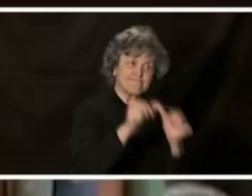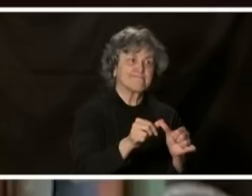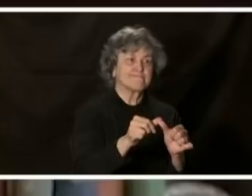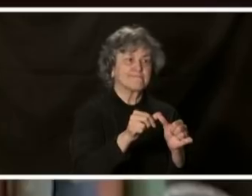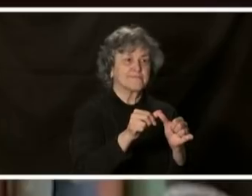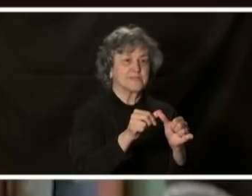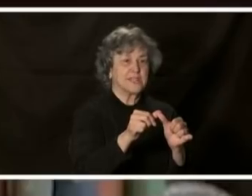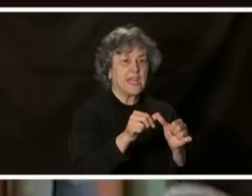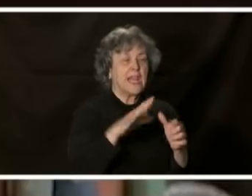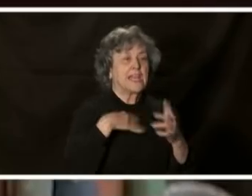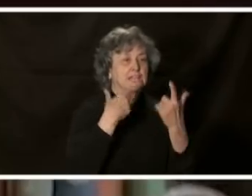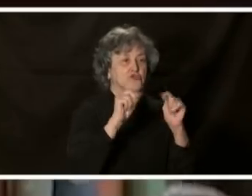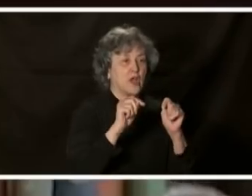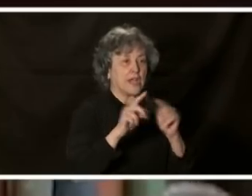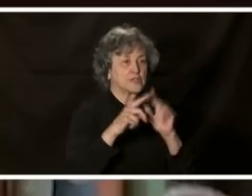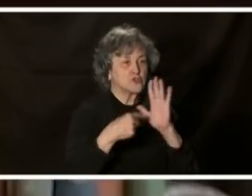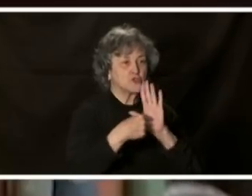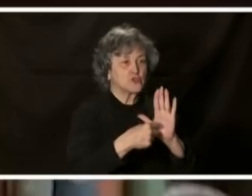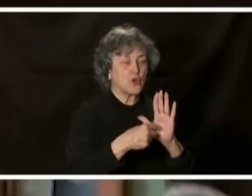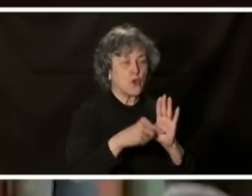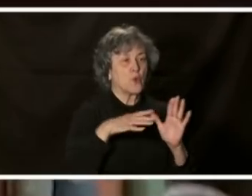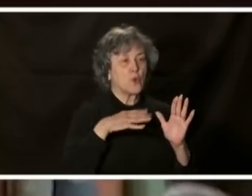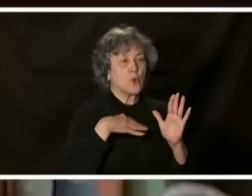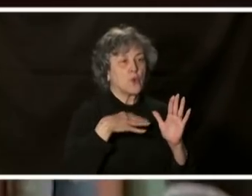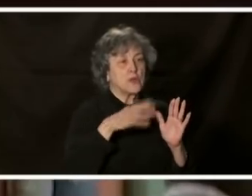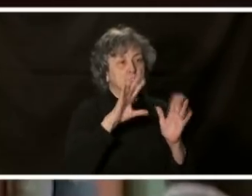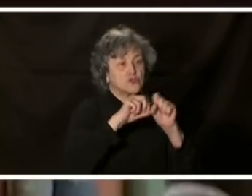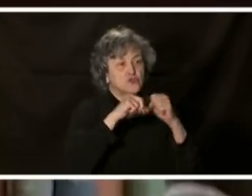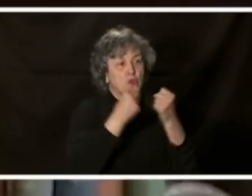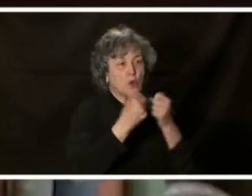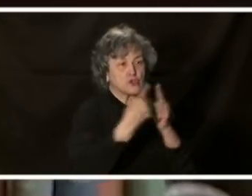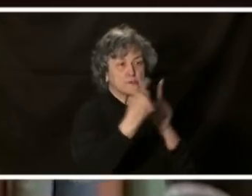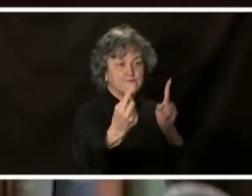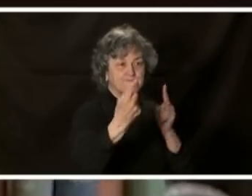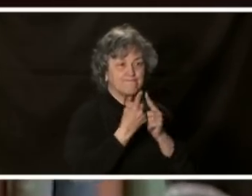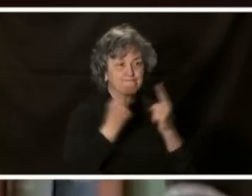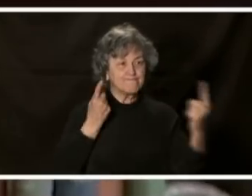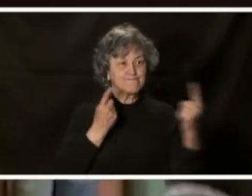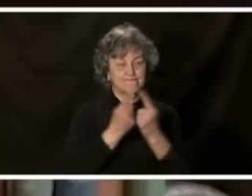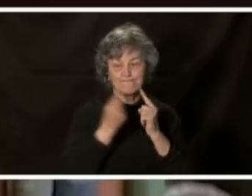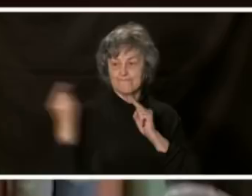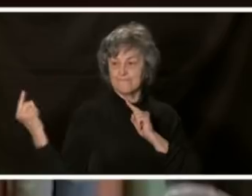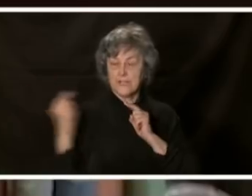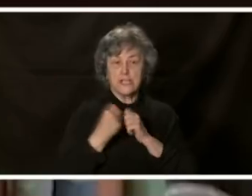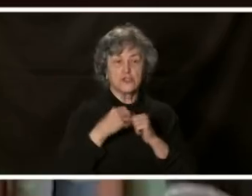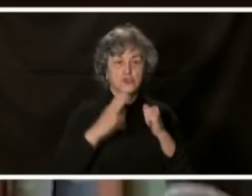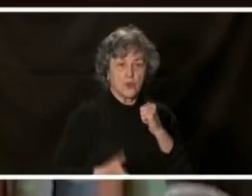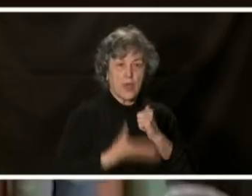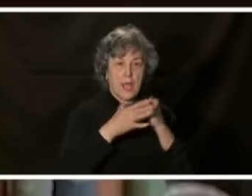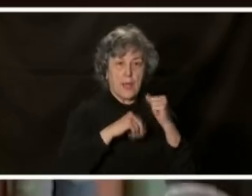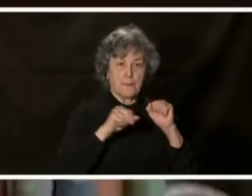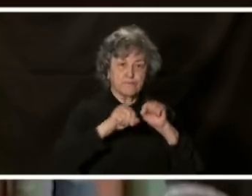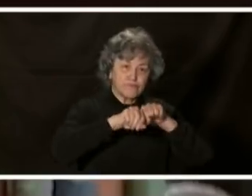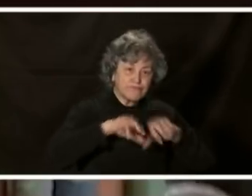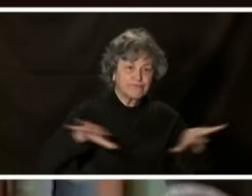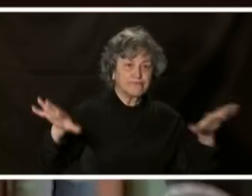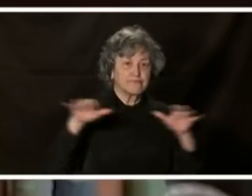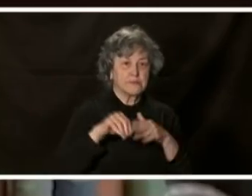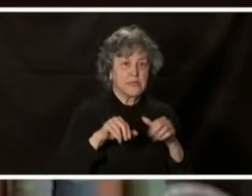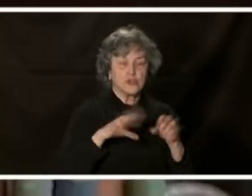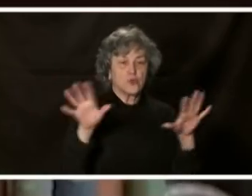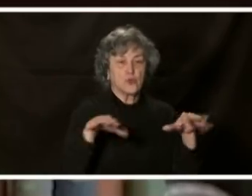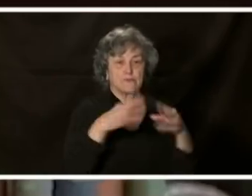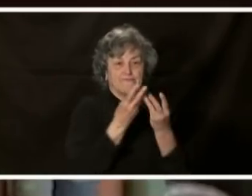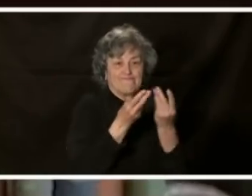IN EXERCISING SOCIAL DISTANCING TO COMBAT THE COVID-19 EPIDEMIC.